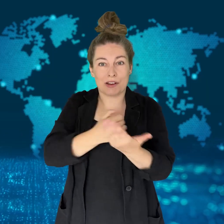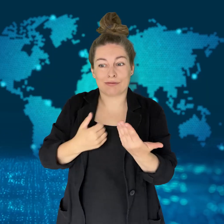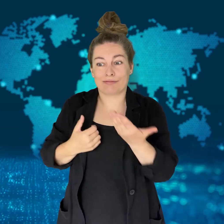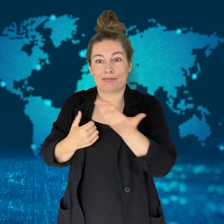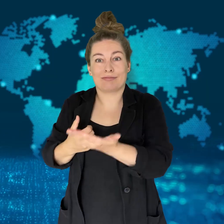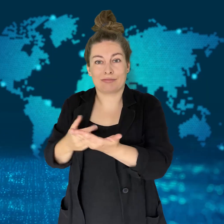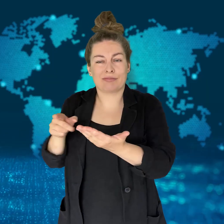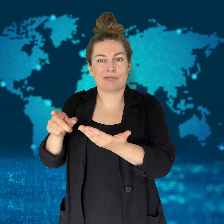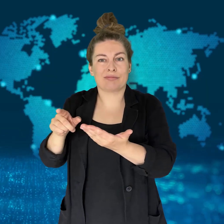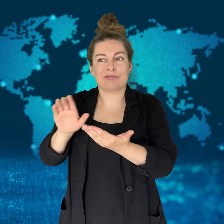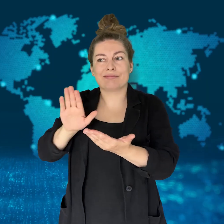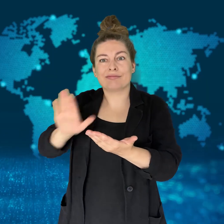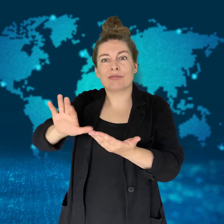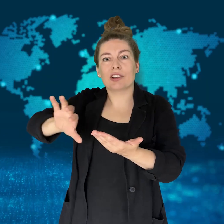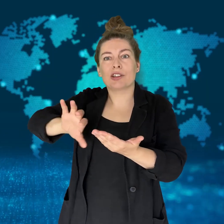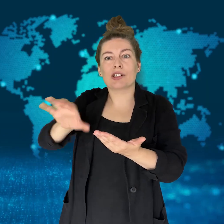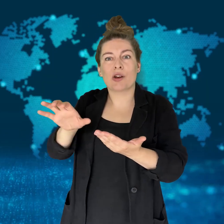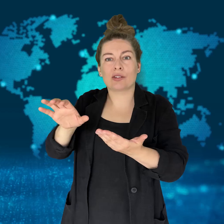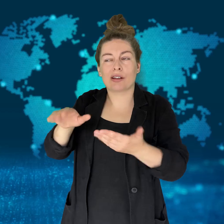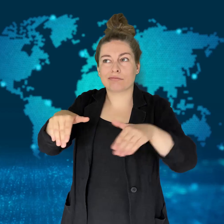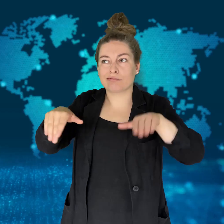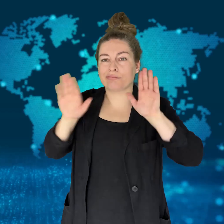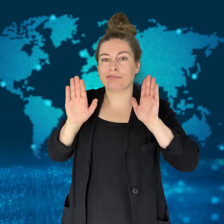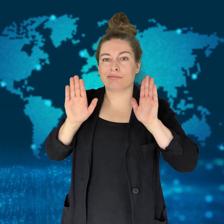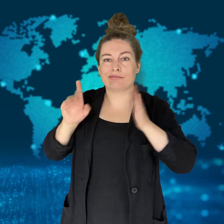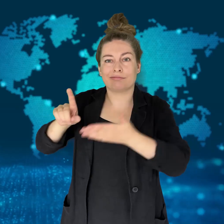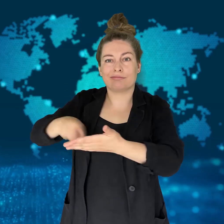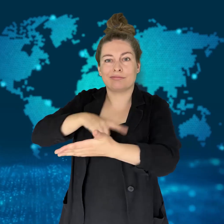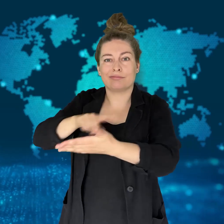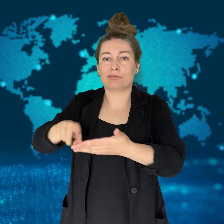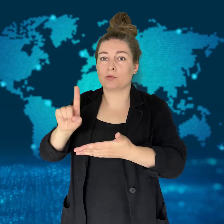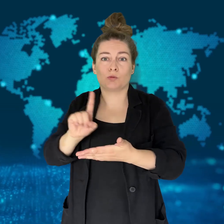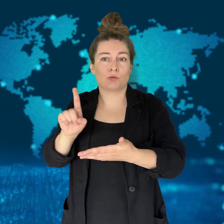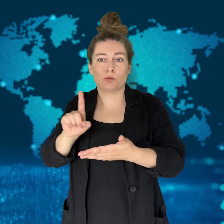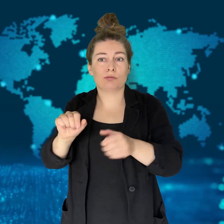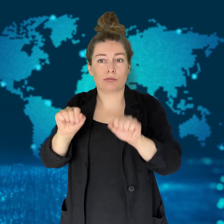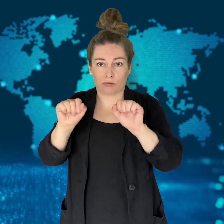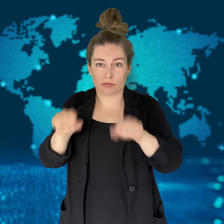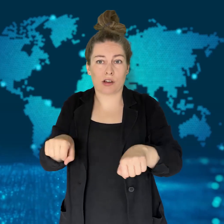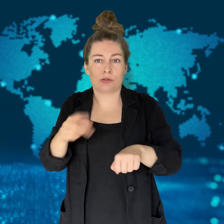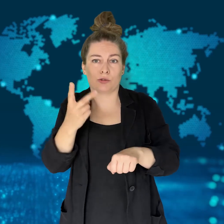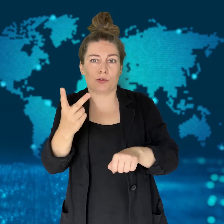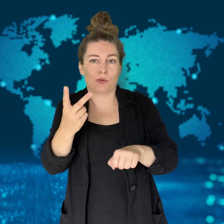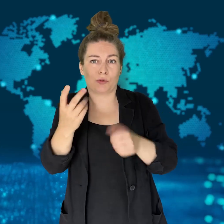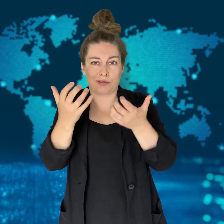Instead, applicants can be citizens of both countries or "dual citizens."